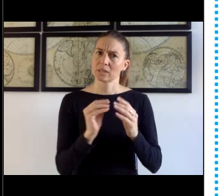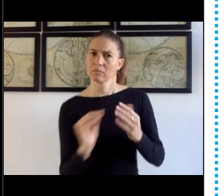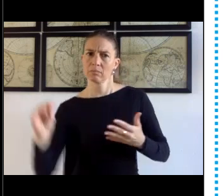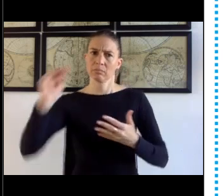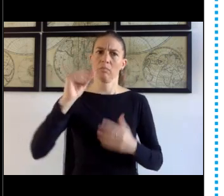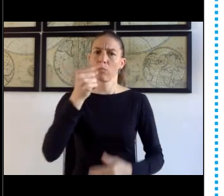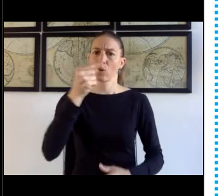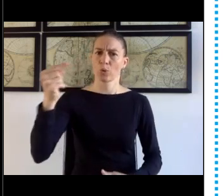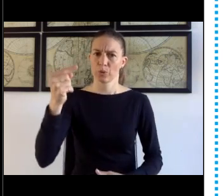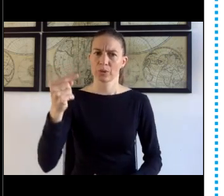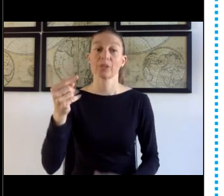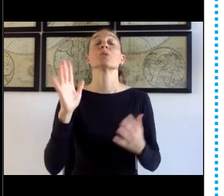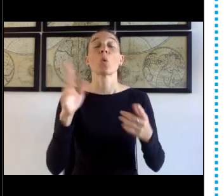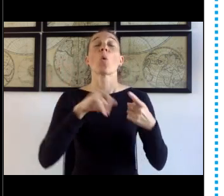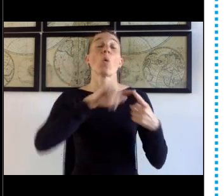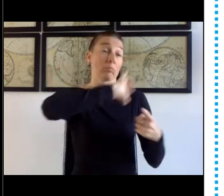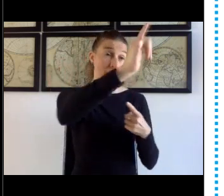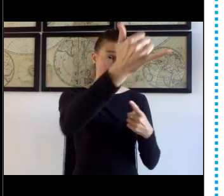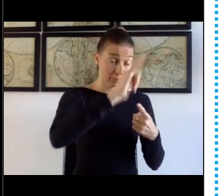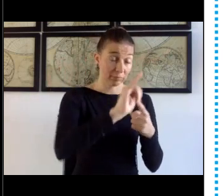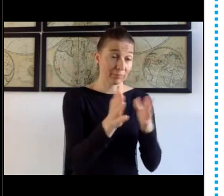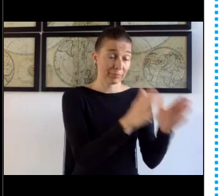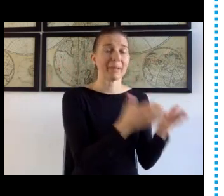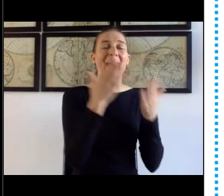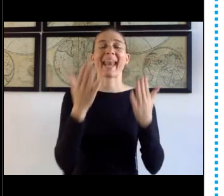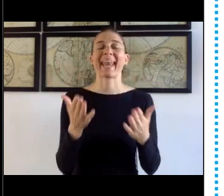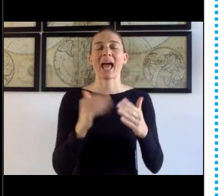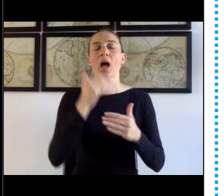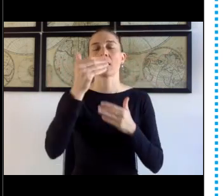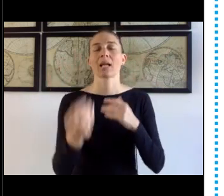And I'm switching to the next slide which is on rail where I mention